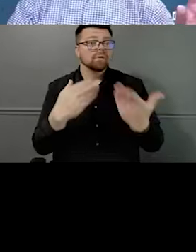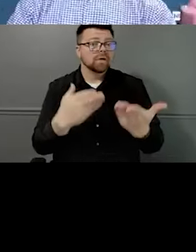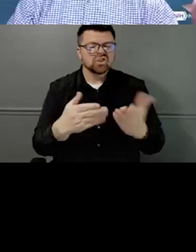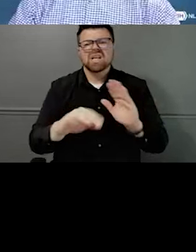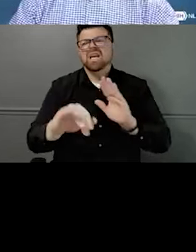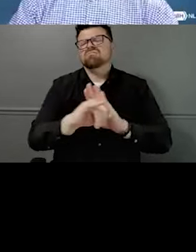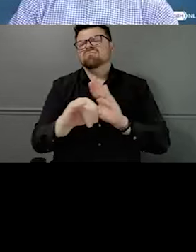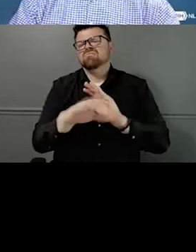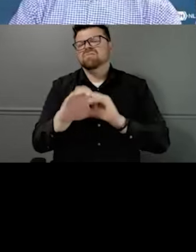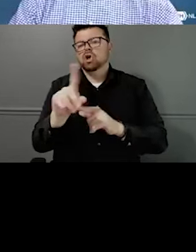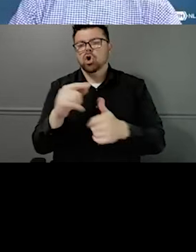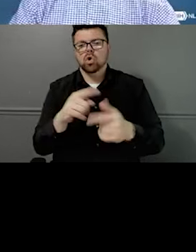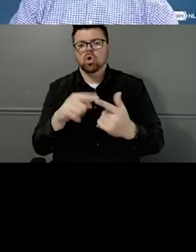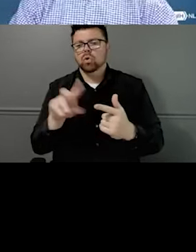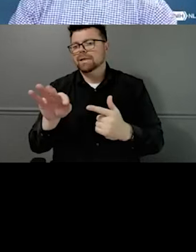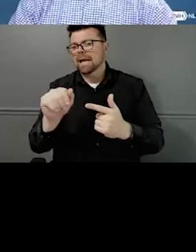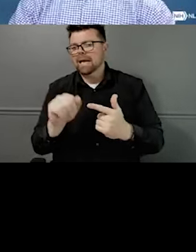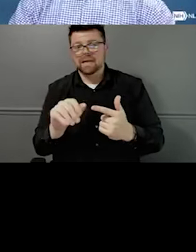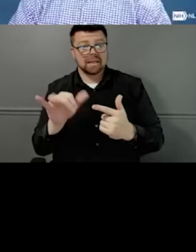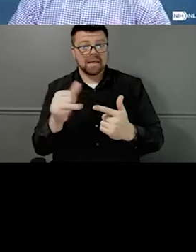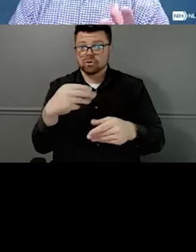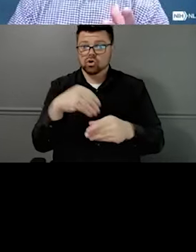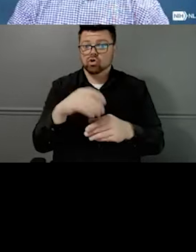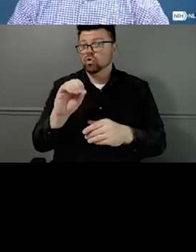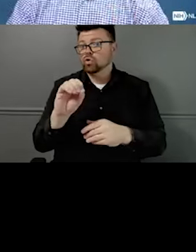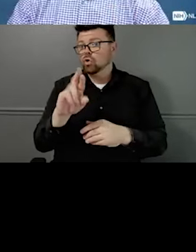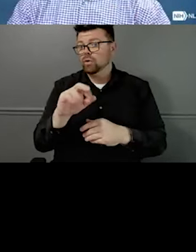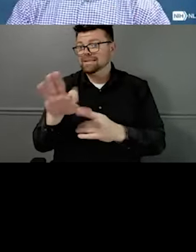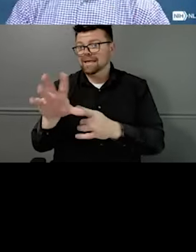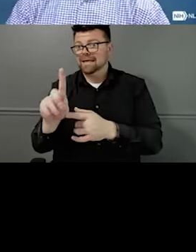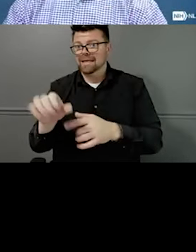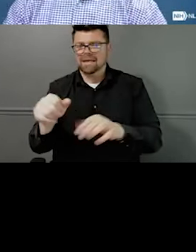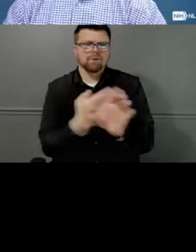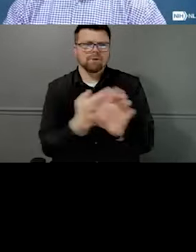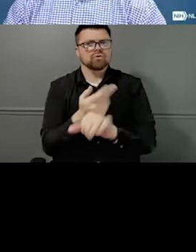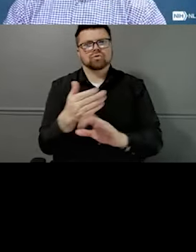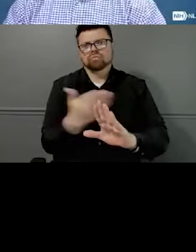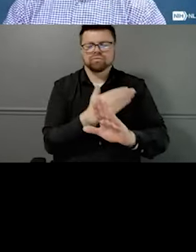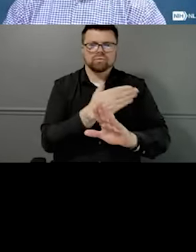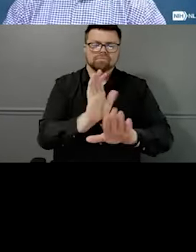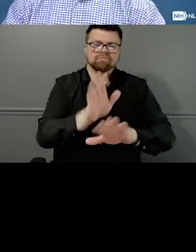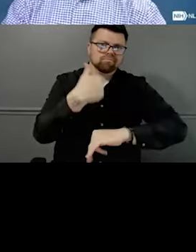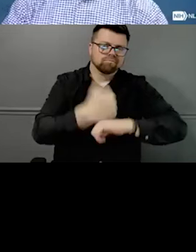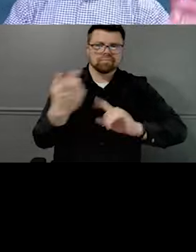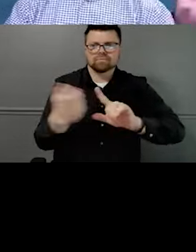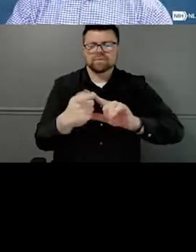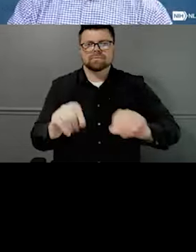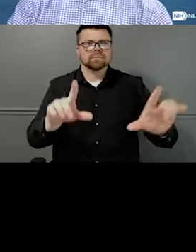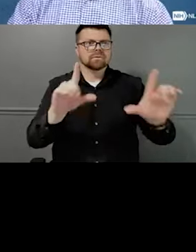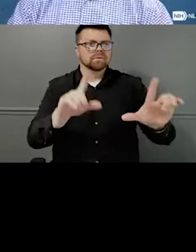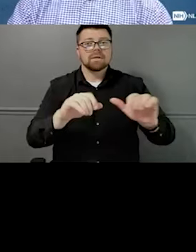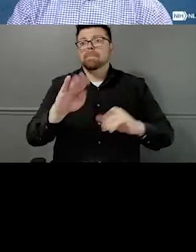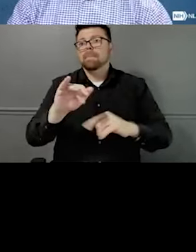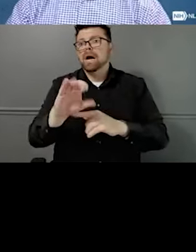The data within ORCID can be used to prepopulate your biographical sketch. The citations that are in there